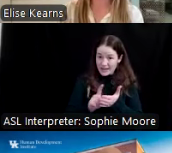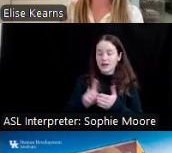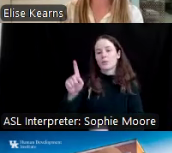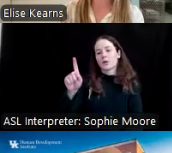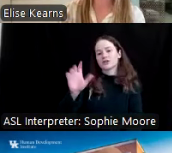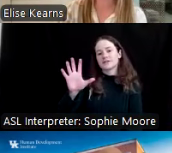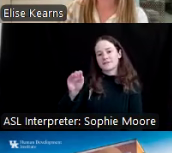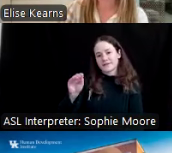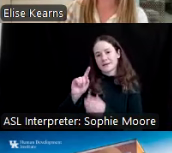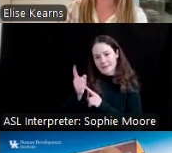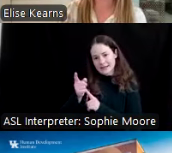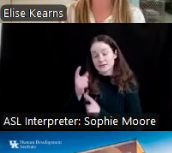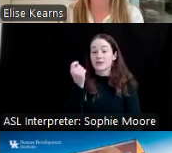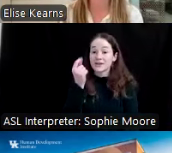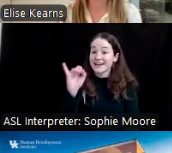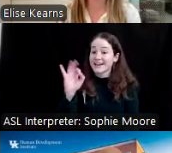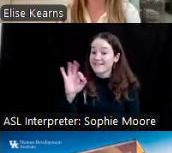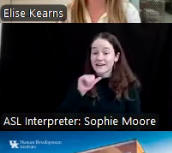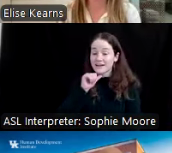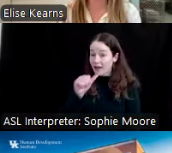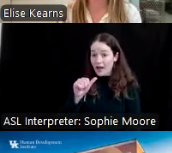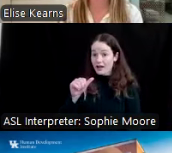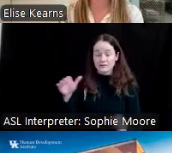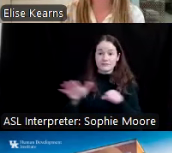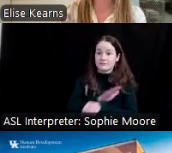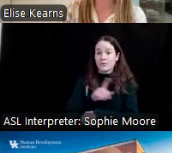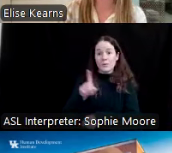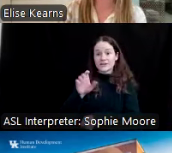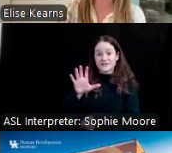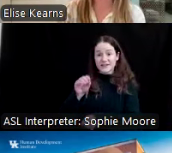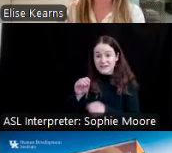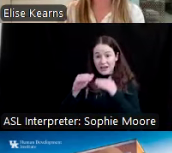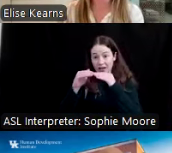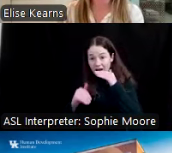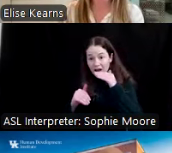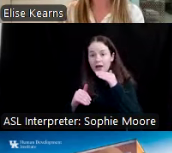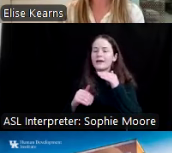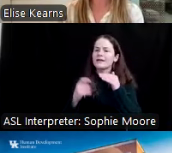starting to see some research that people with disabilities, it might be actually even less than that where you